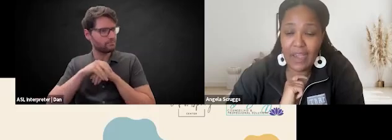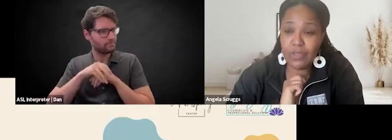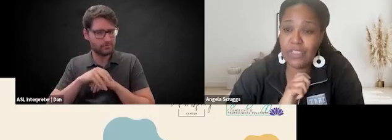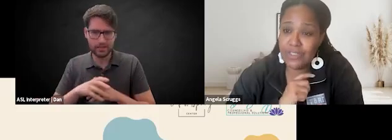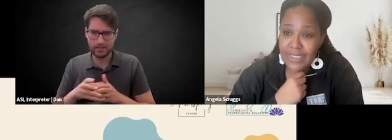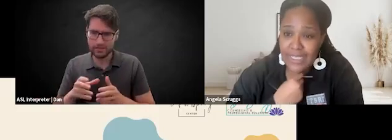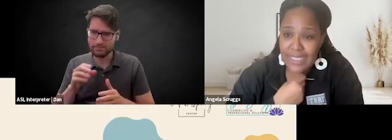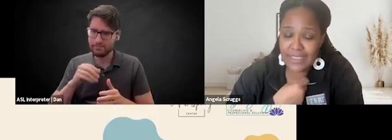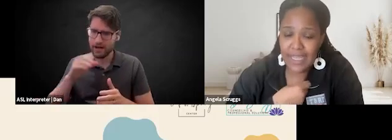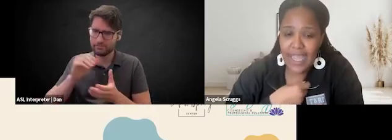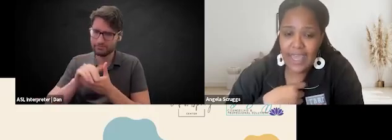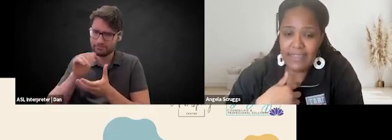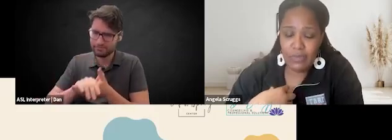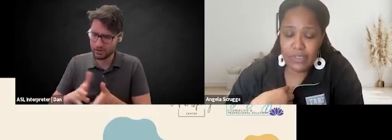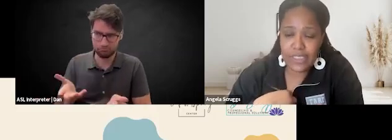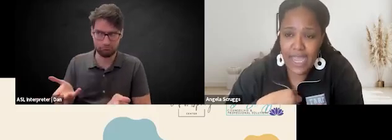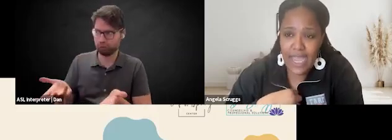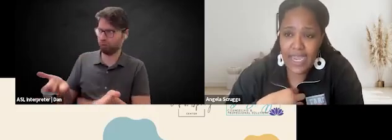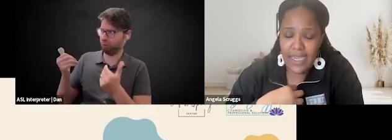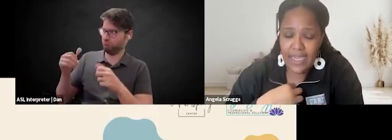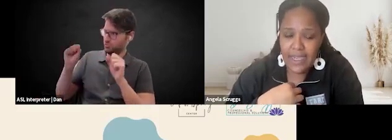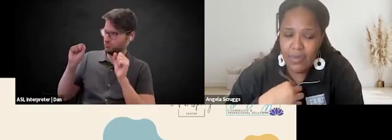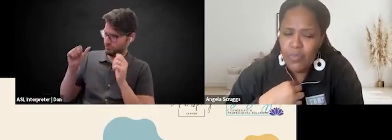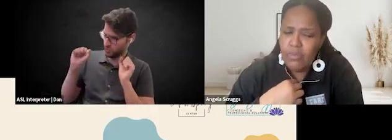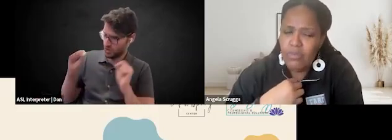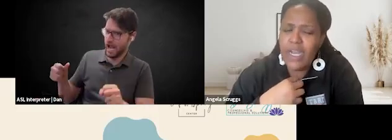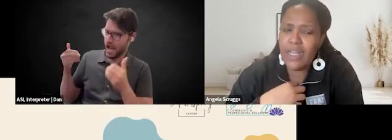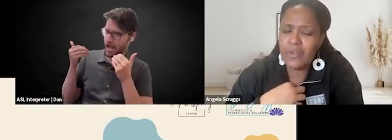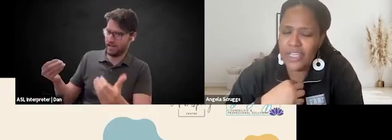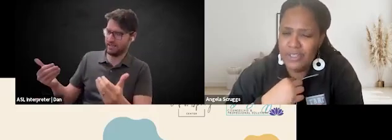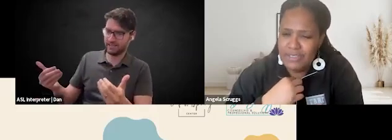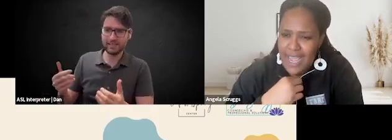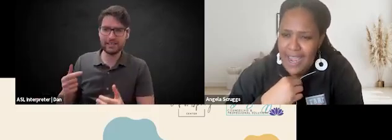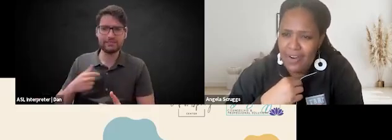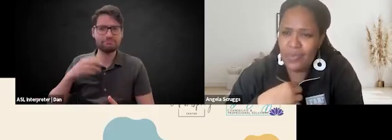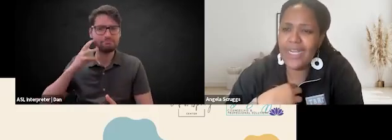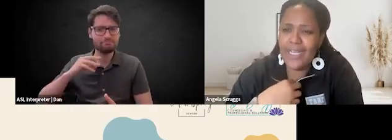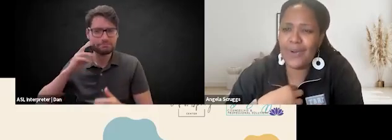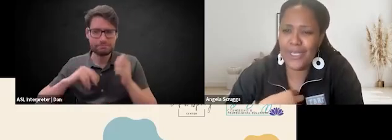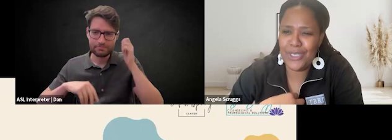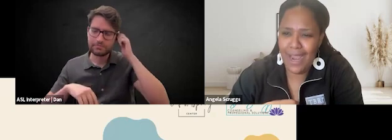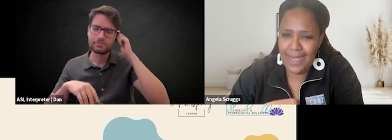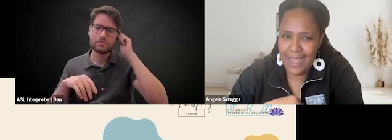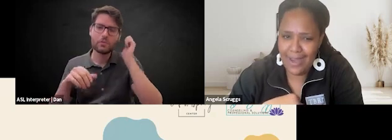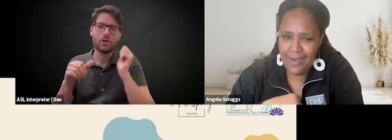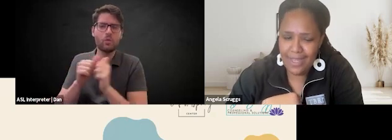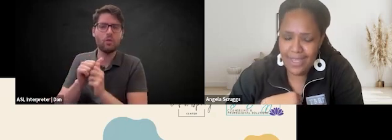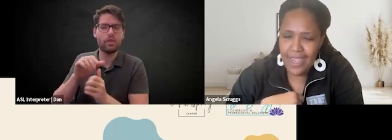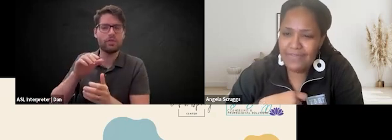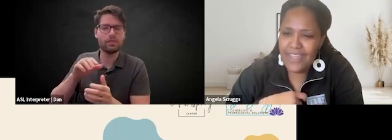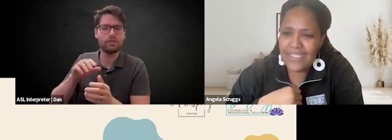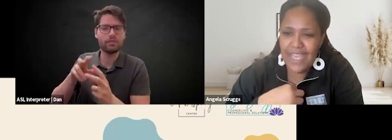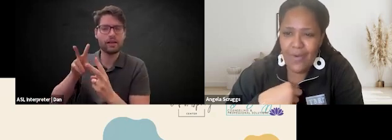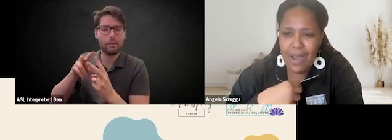that will use this, and they will say, "What color are you today?" or, "What color are you right now?" And if they say,